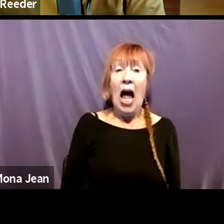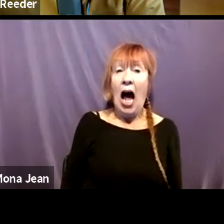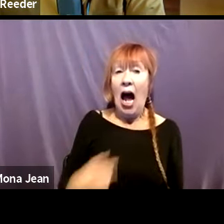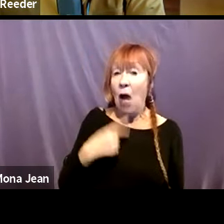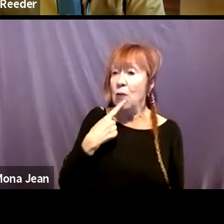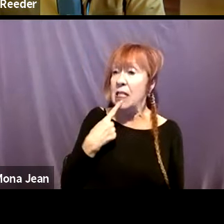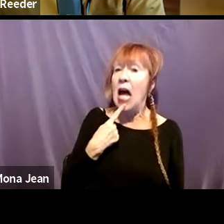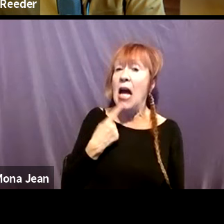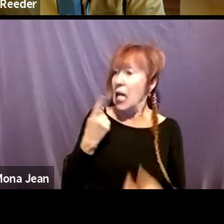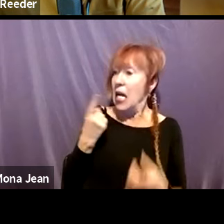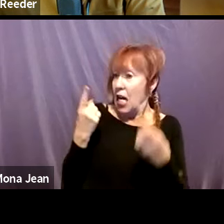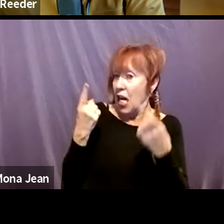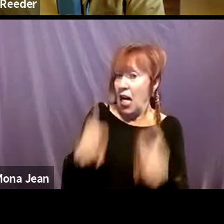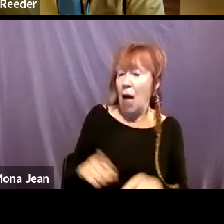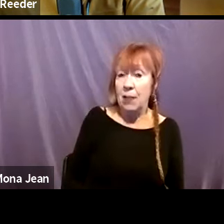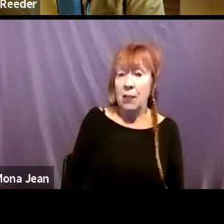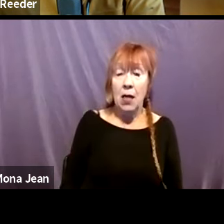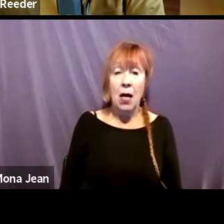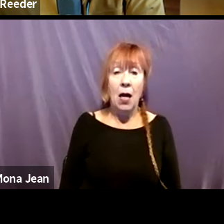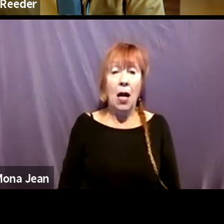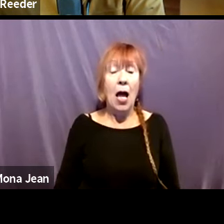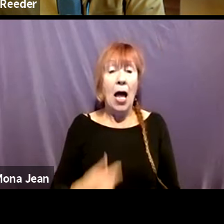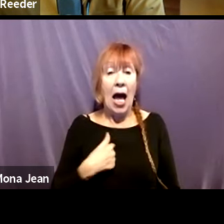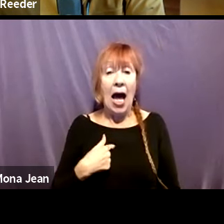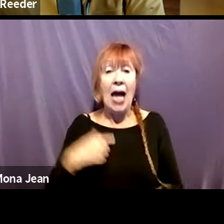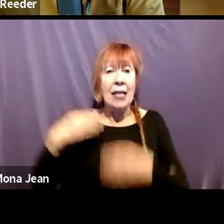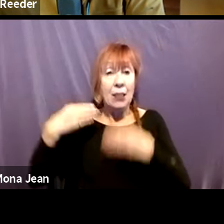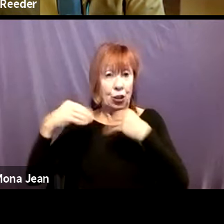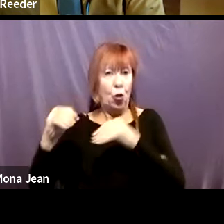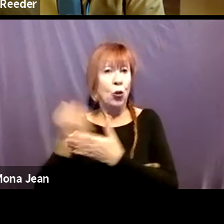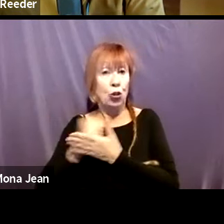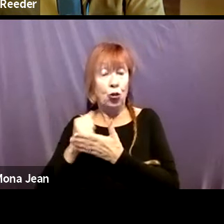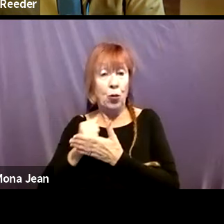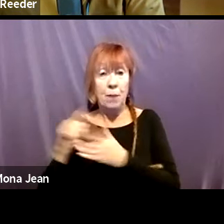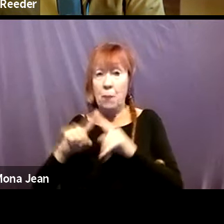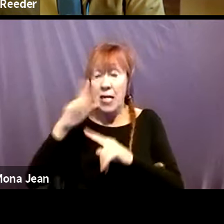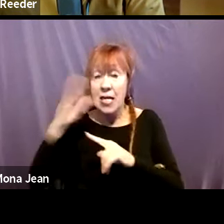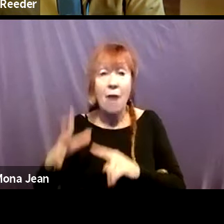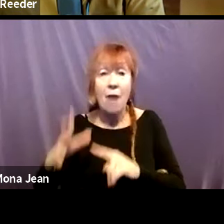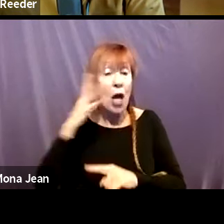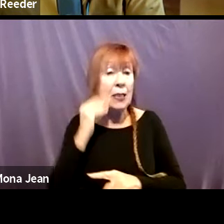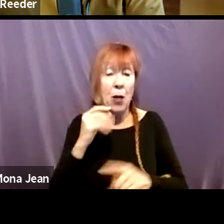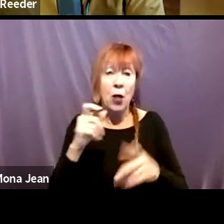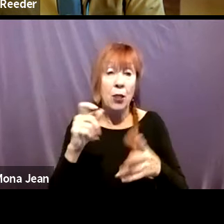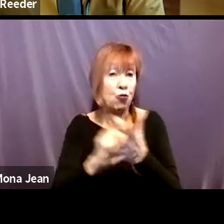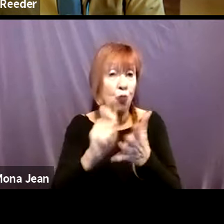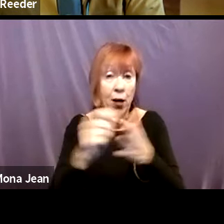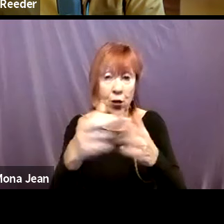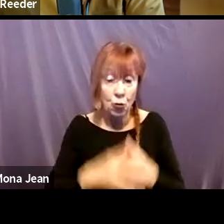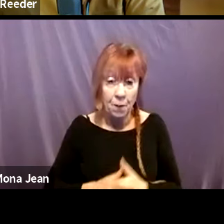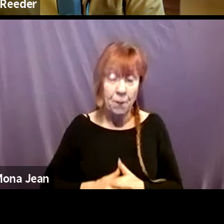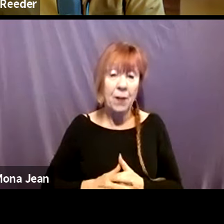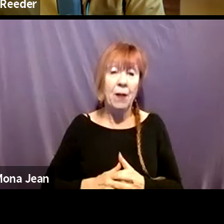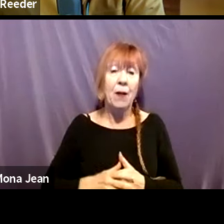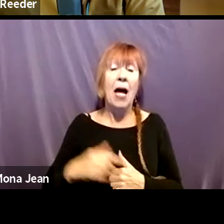Yeah. I was selling scripts, and had never been in a Writer's Room. I had a show that was produced, and I had not been in a Writer's Room.